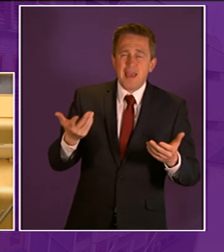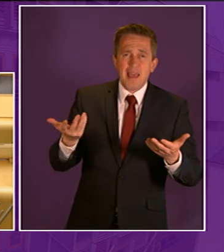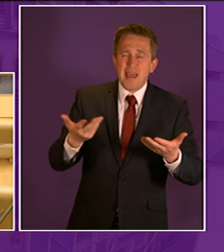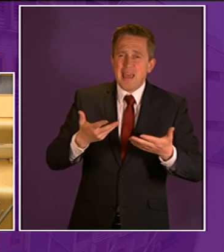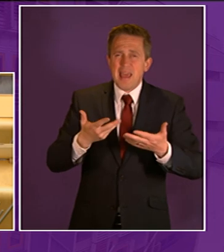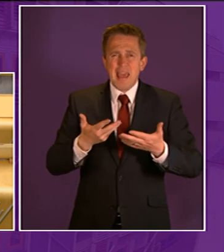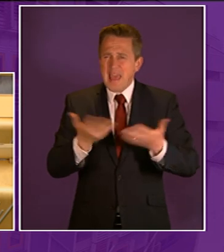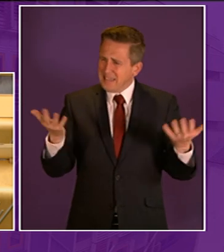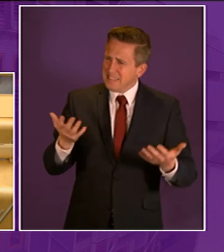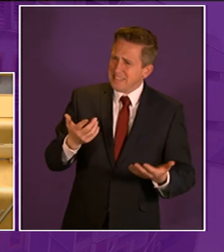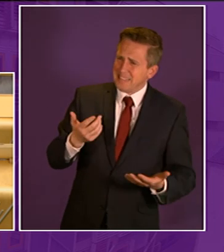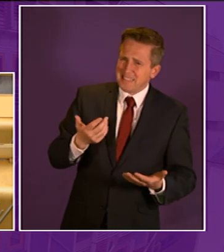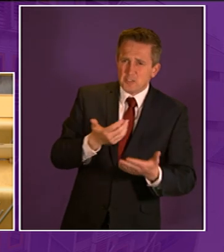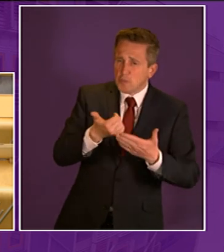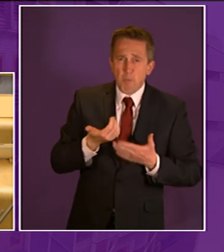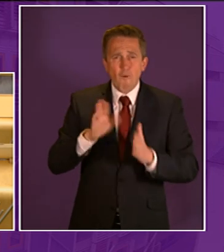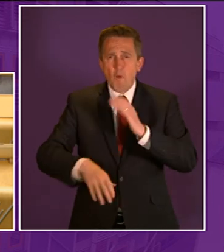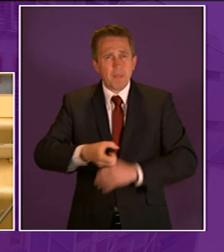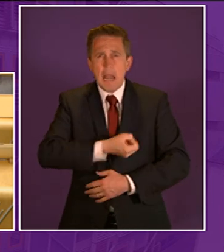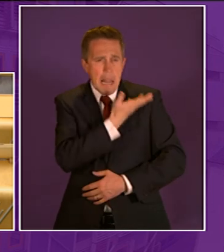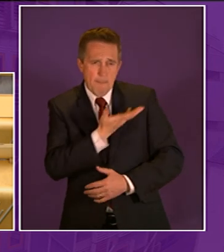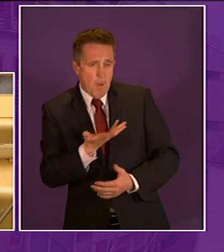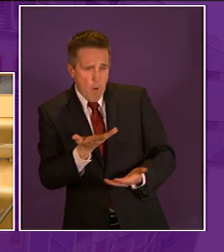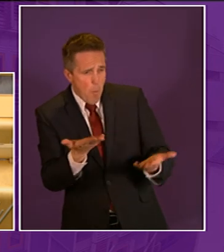Any nice gestures of support from the Labour Party would be quite helpful in the process,